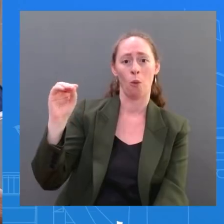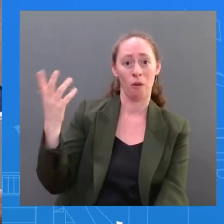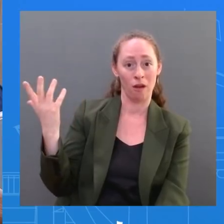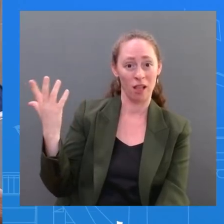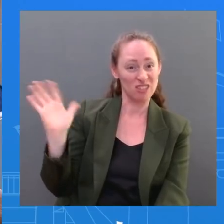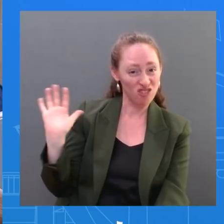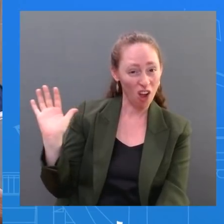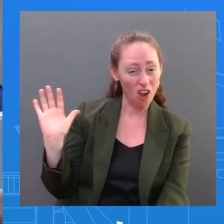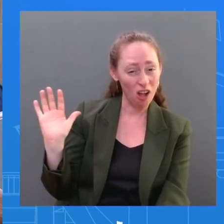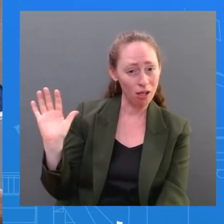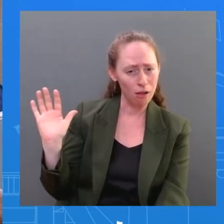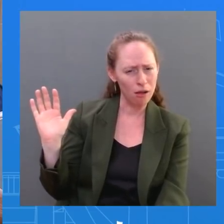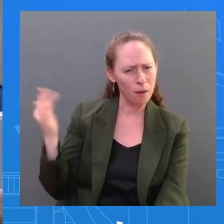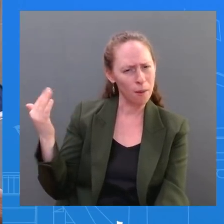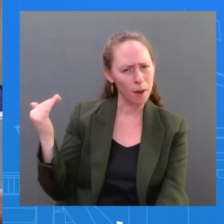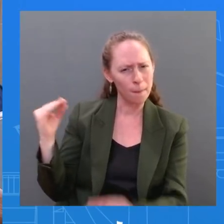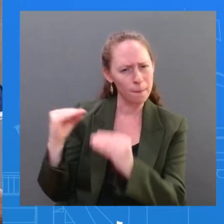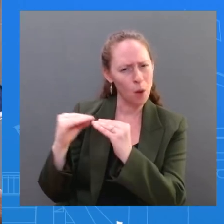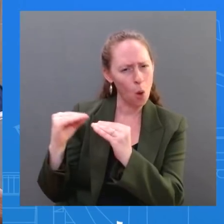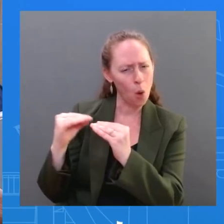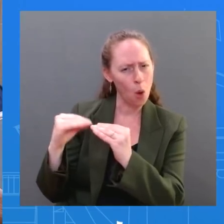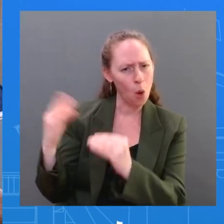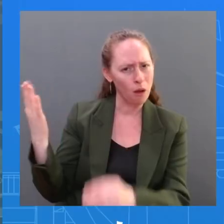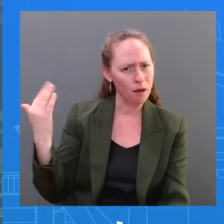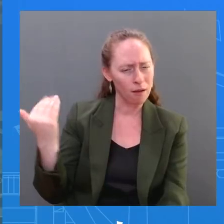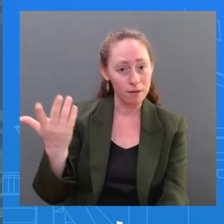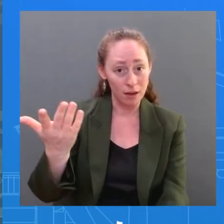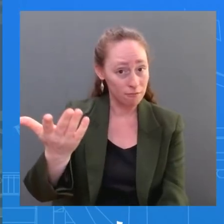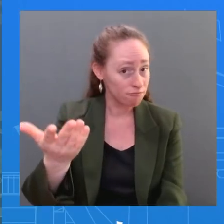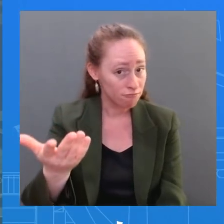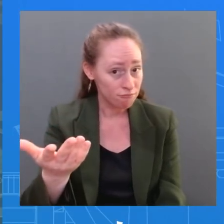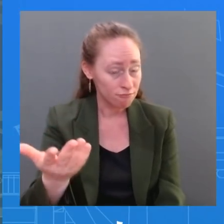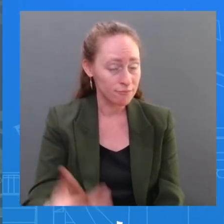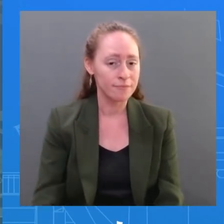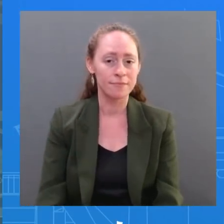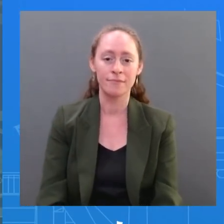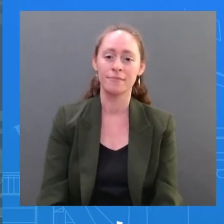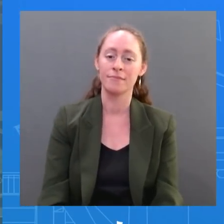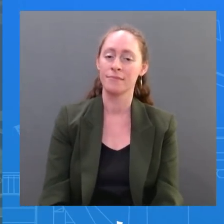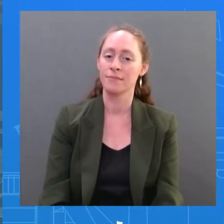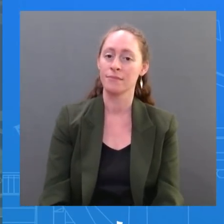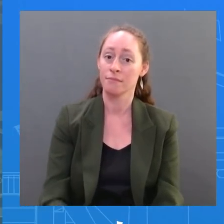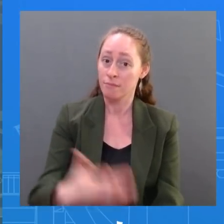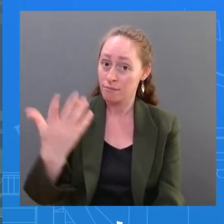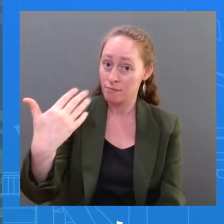that he can do any more on this issue? Ms. Jean-Pierre: So the President -- you heard him speak very passionately today.